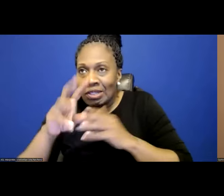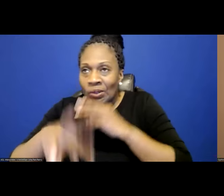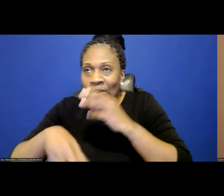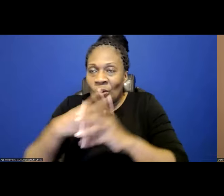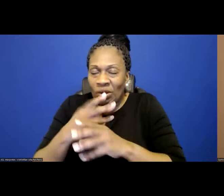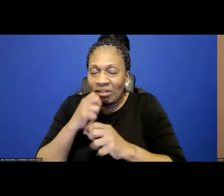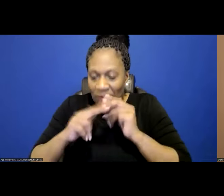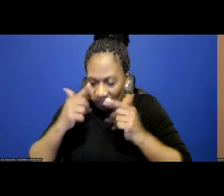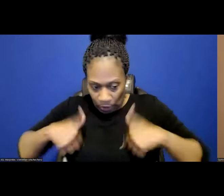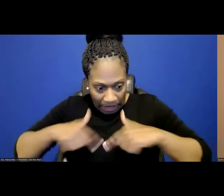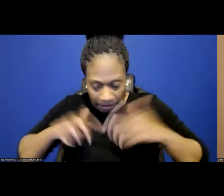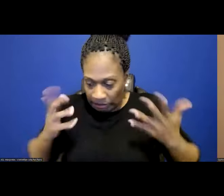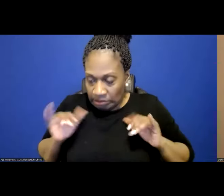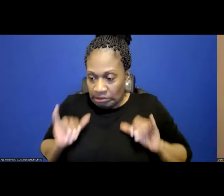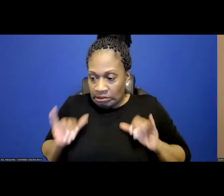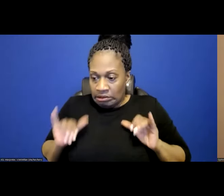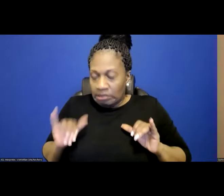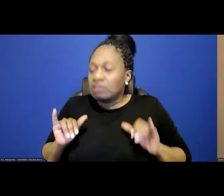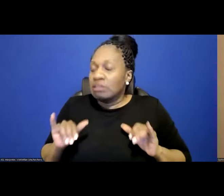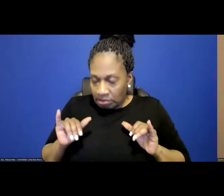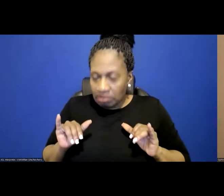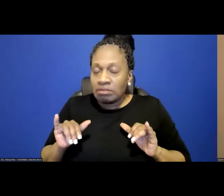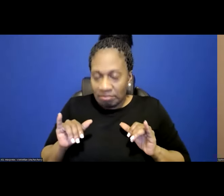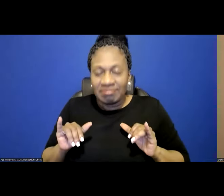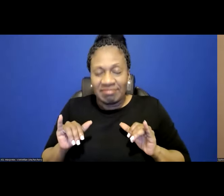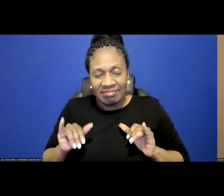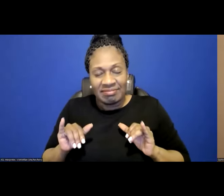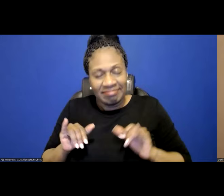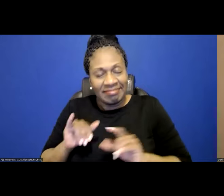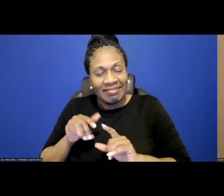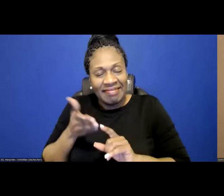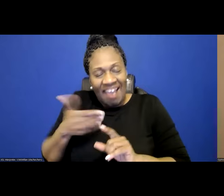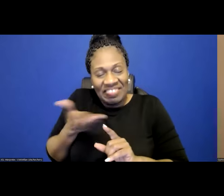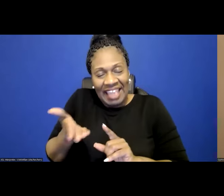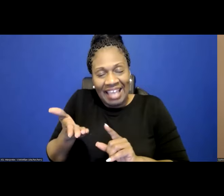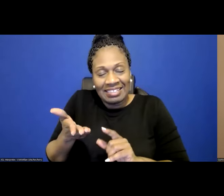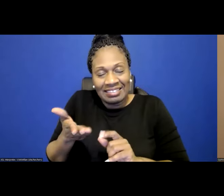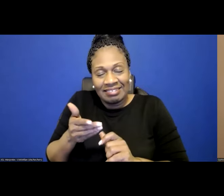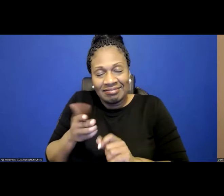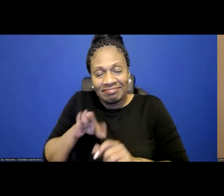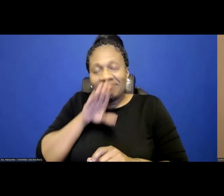because that's certainly there as well. But really finding space